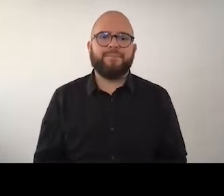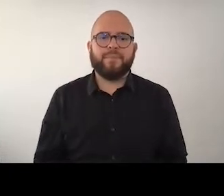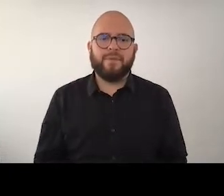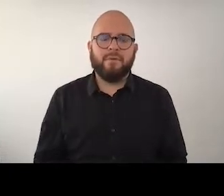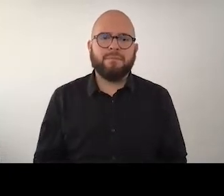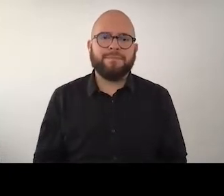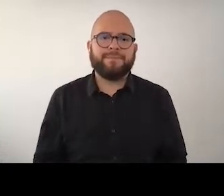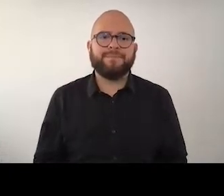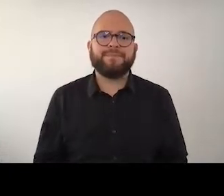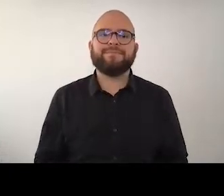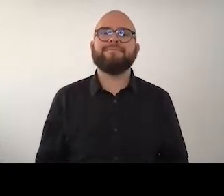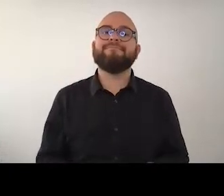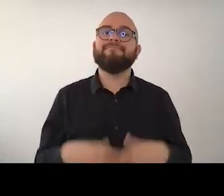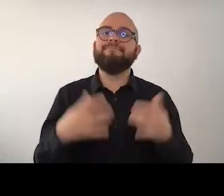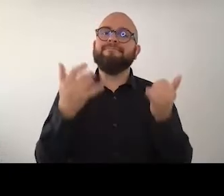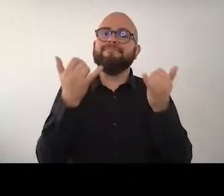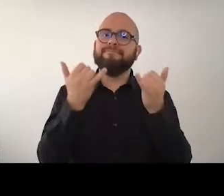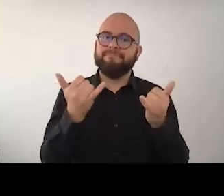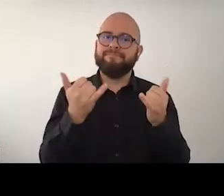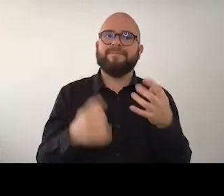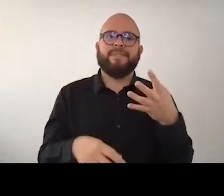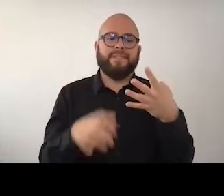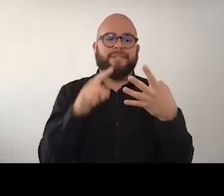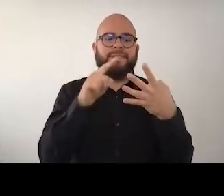Let's move on to the permitted edits.